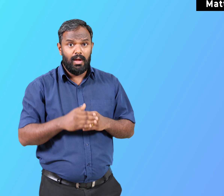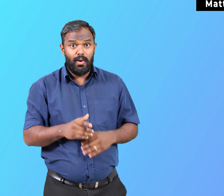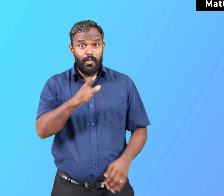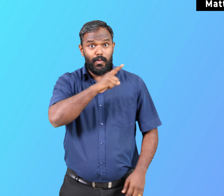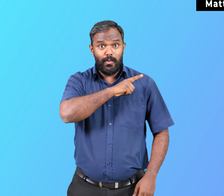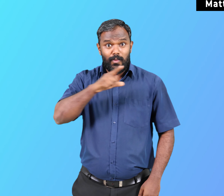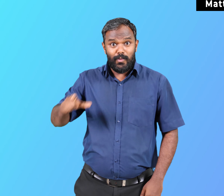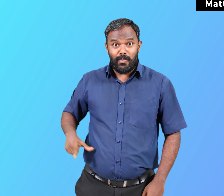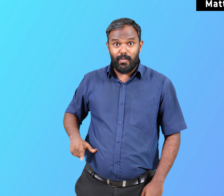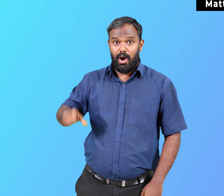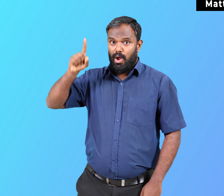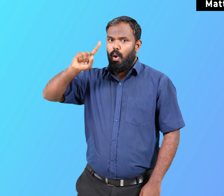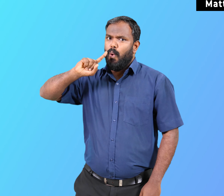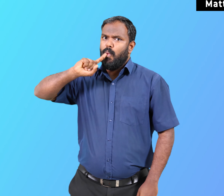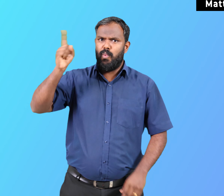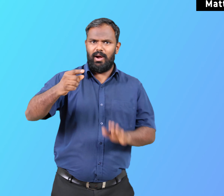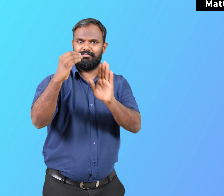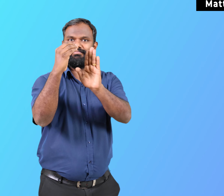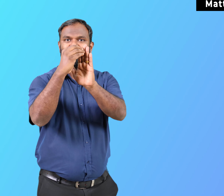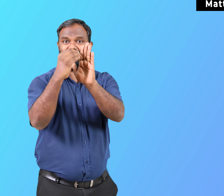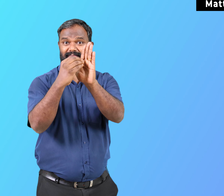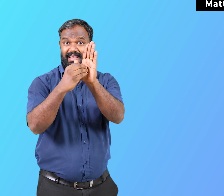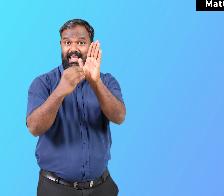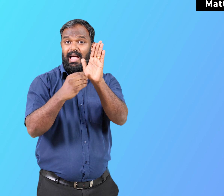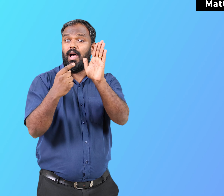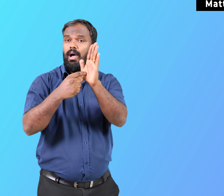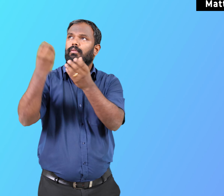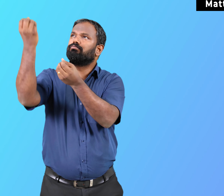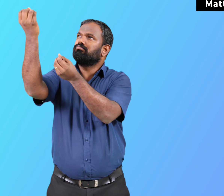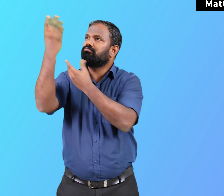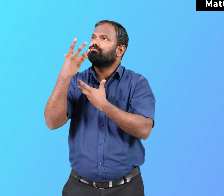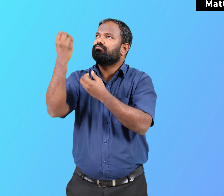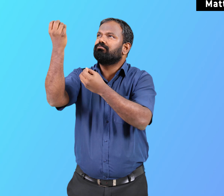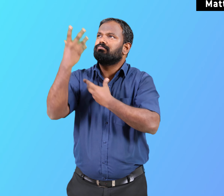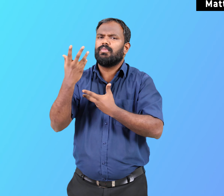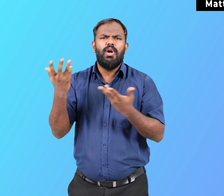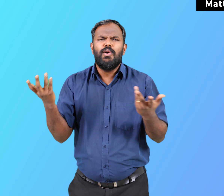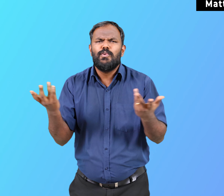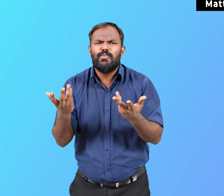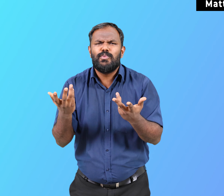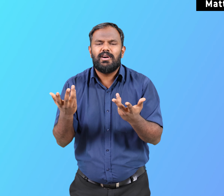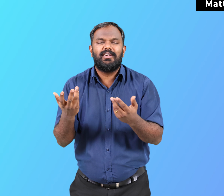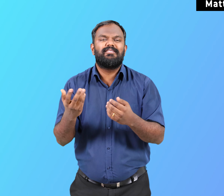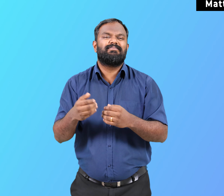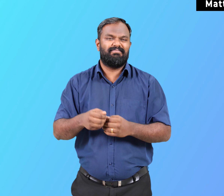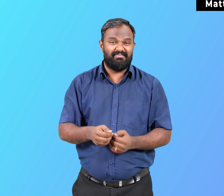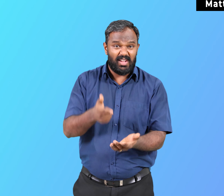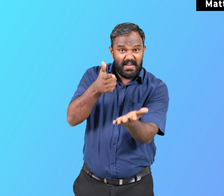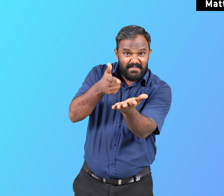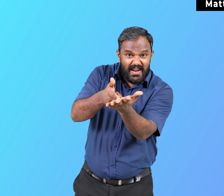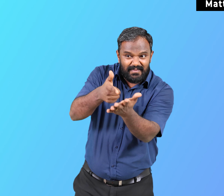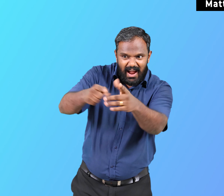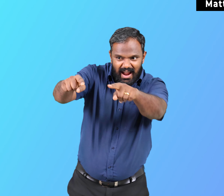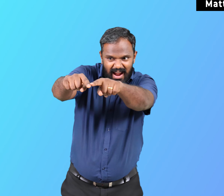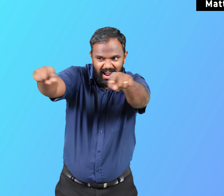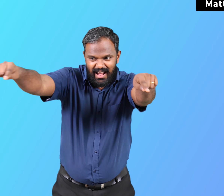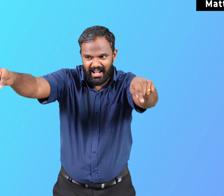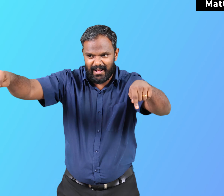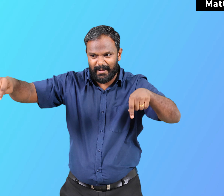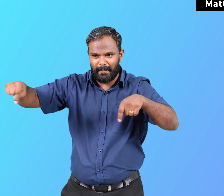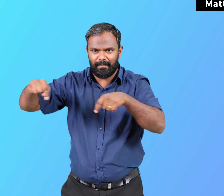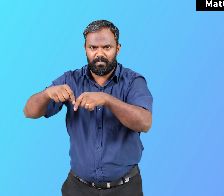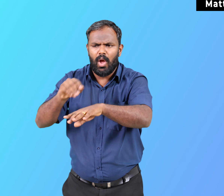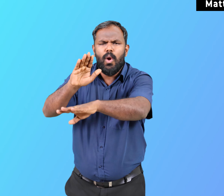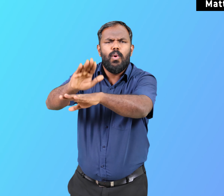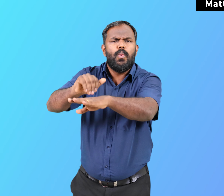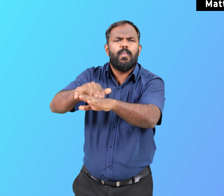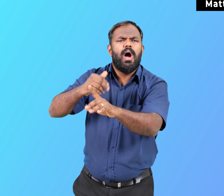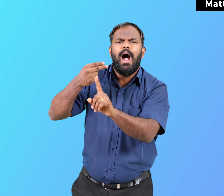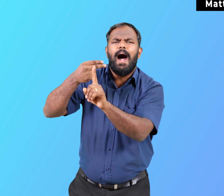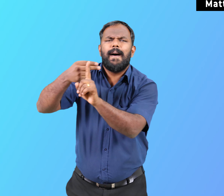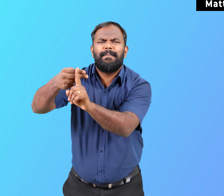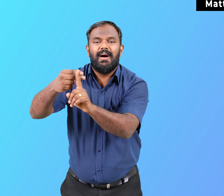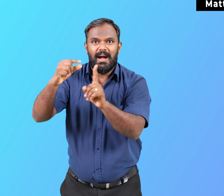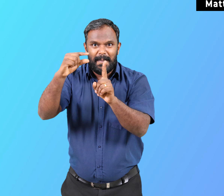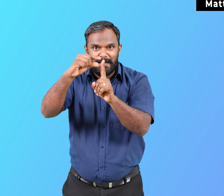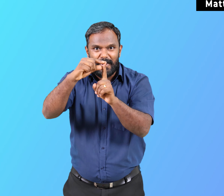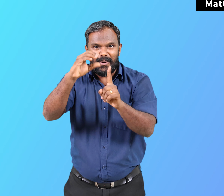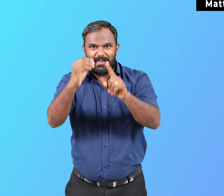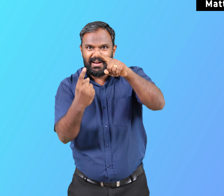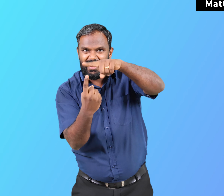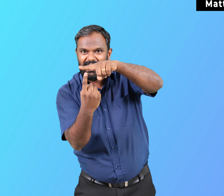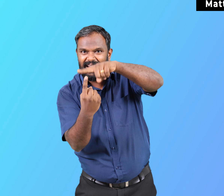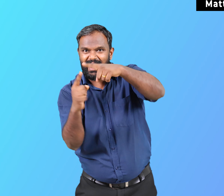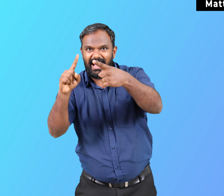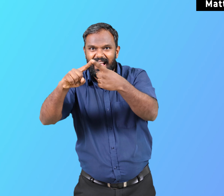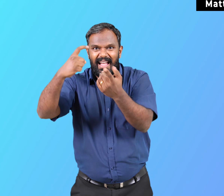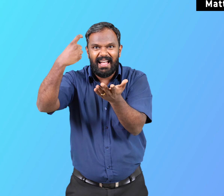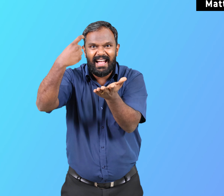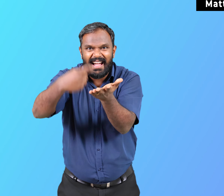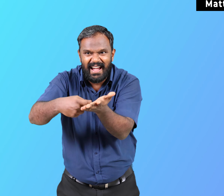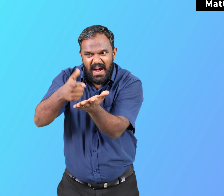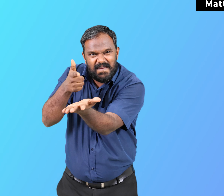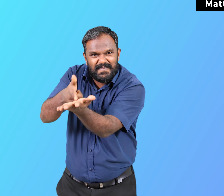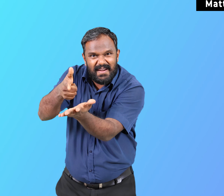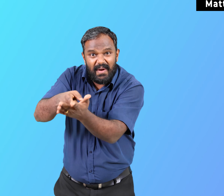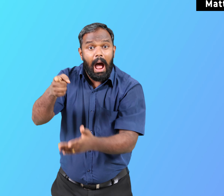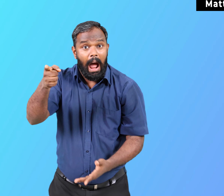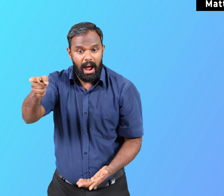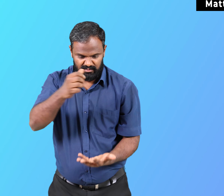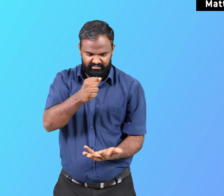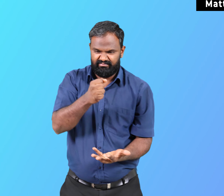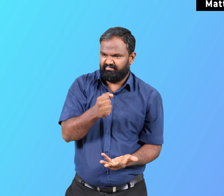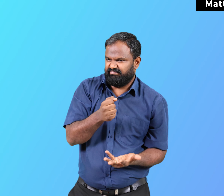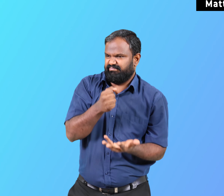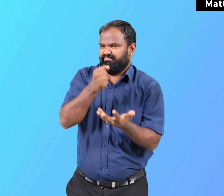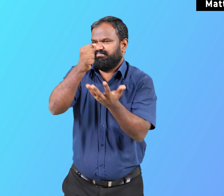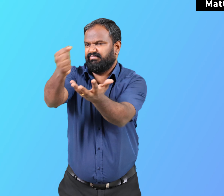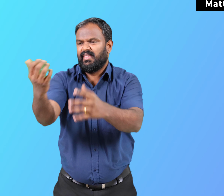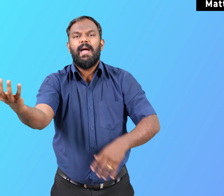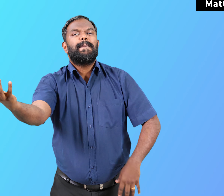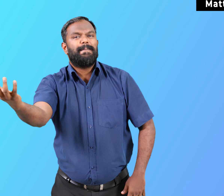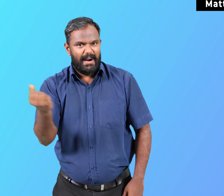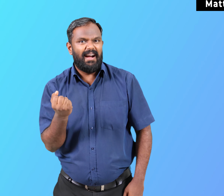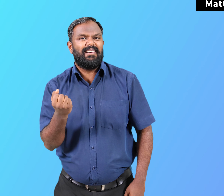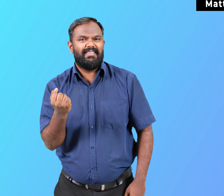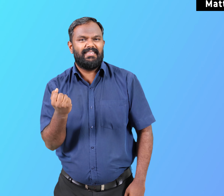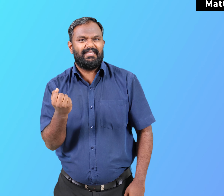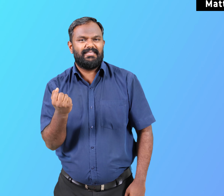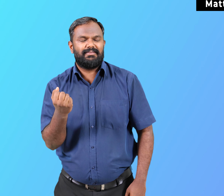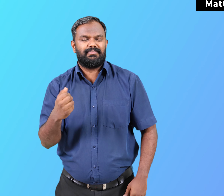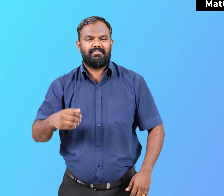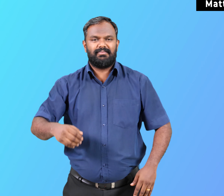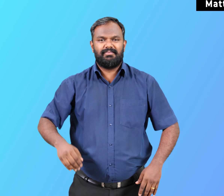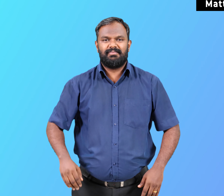They used those 30 silver coins to buy the potter’s field, as the Lord commanded me.”